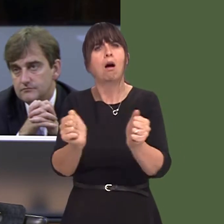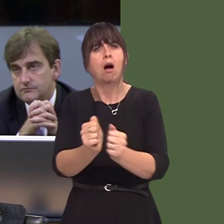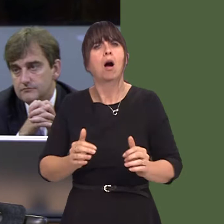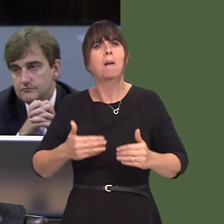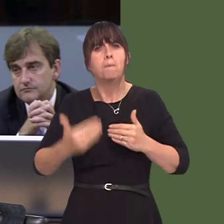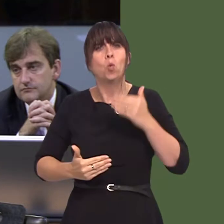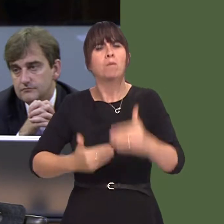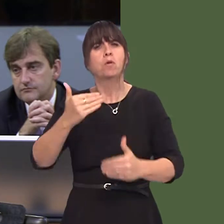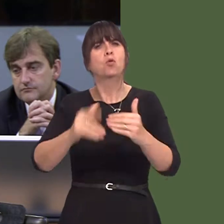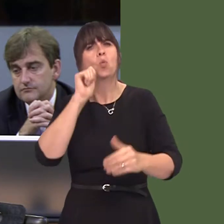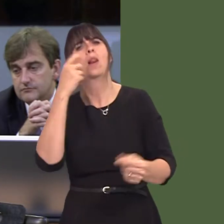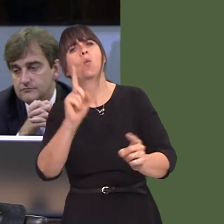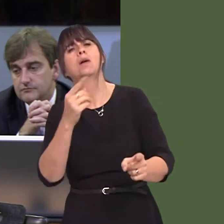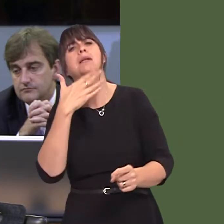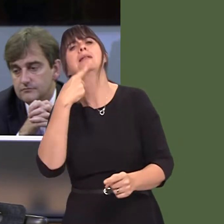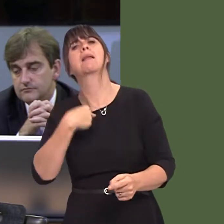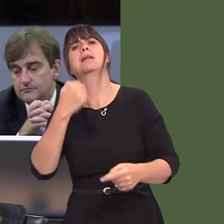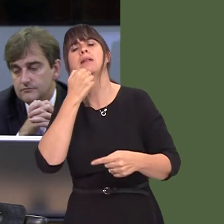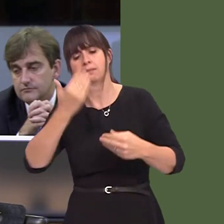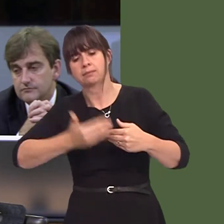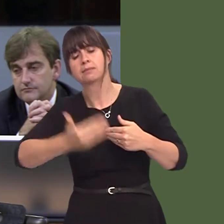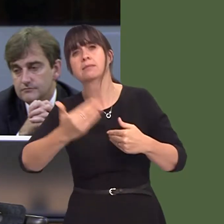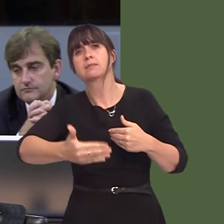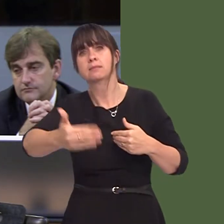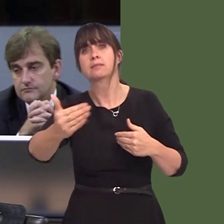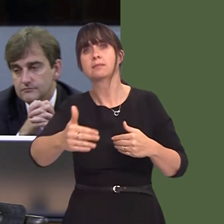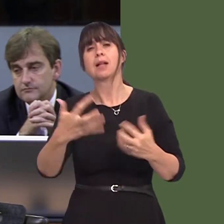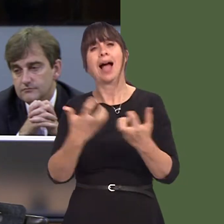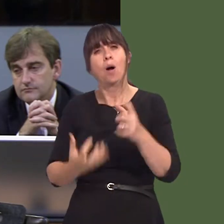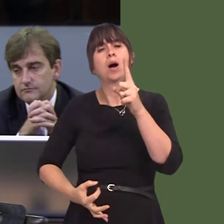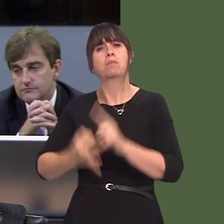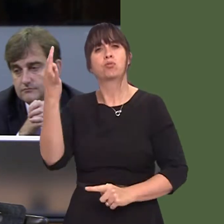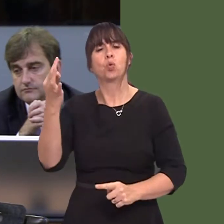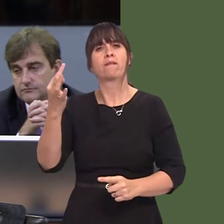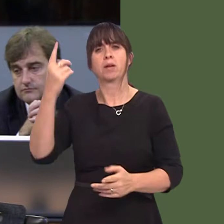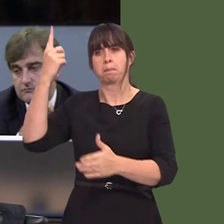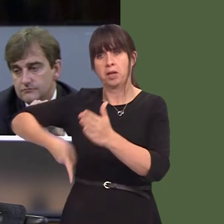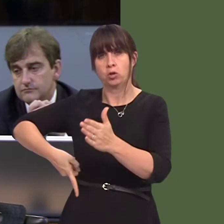forward actions to improve the sanctions that are available, and firm up the sanctions that